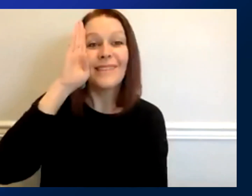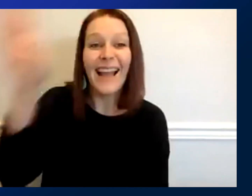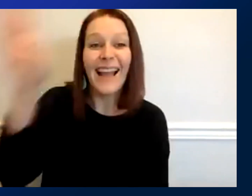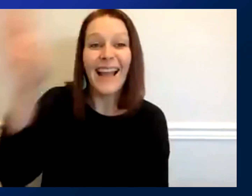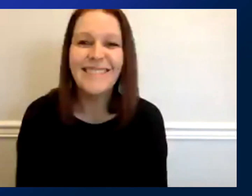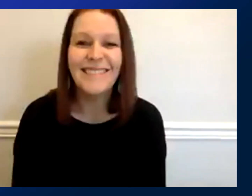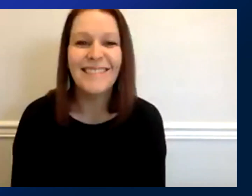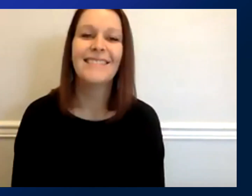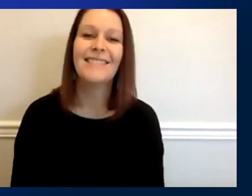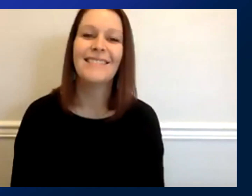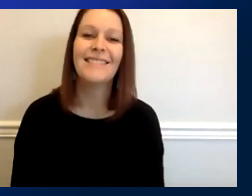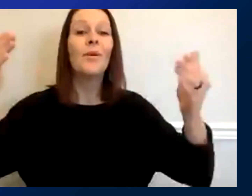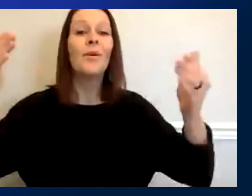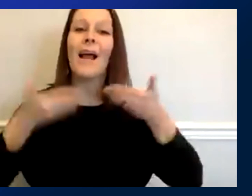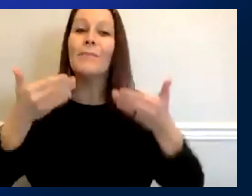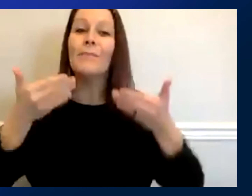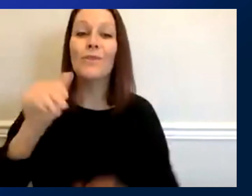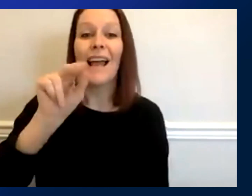welcome to the anti-bias in children's literature workshop